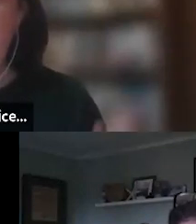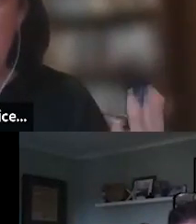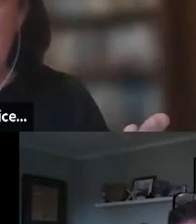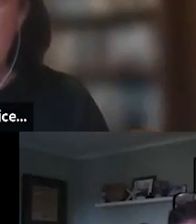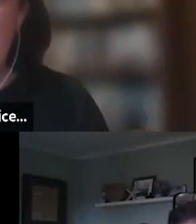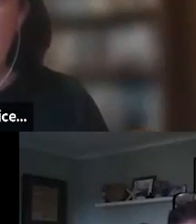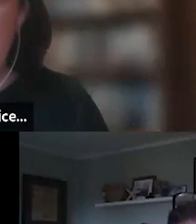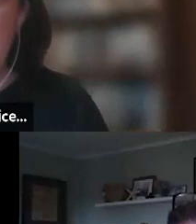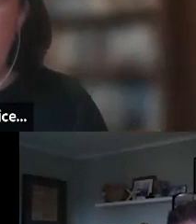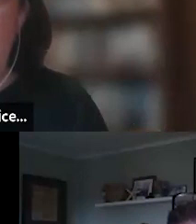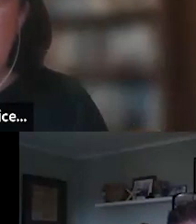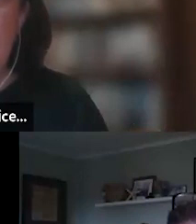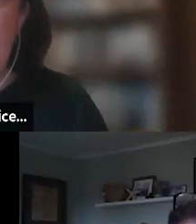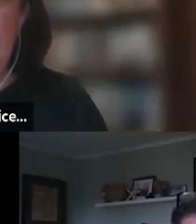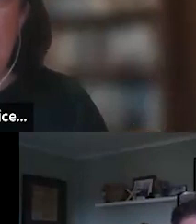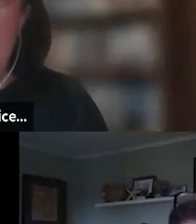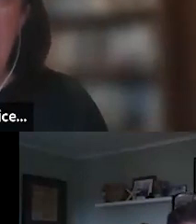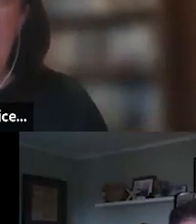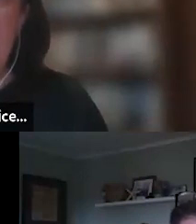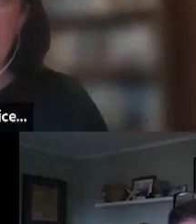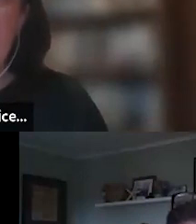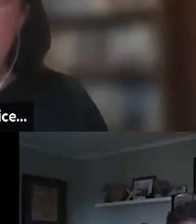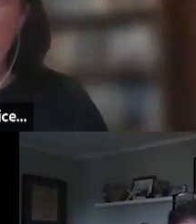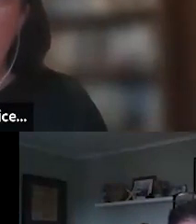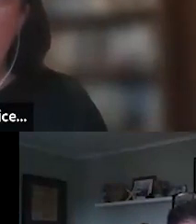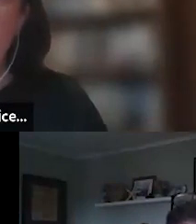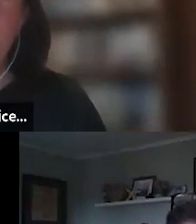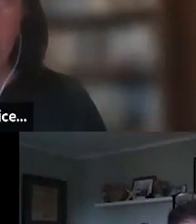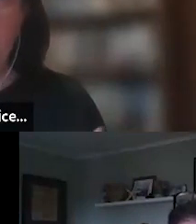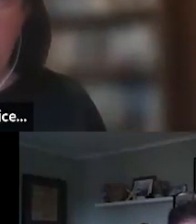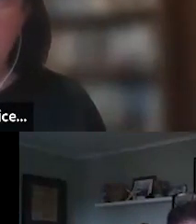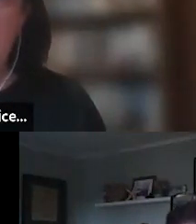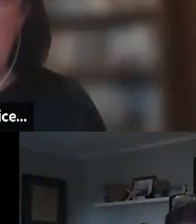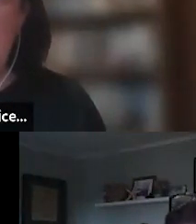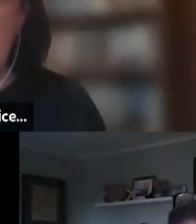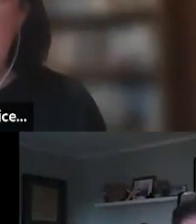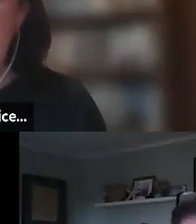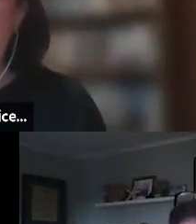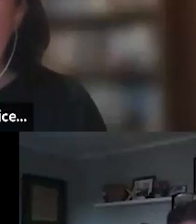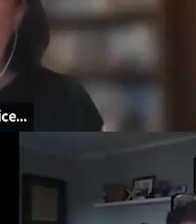maybe it can be put in the chat again, so people can reach out to me.